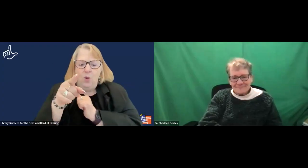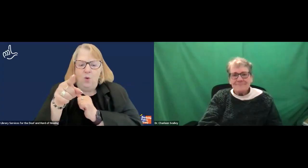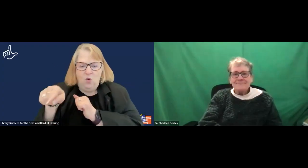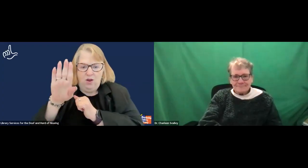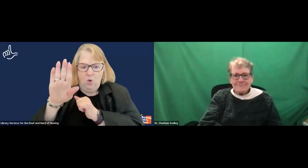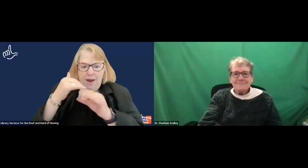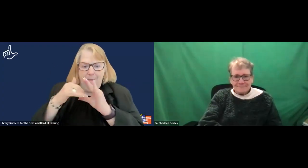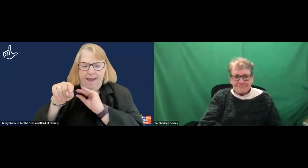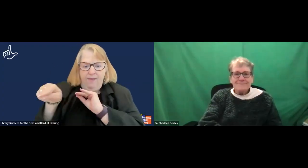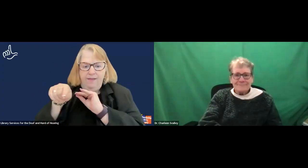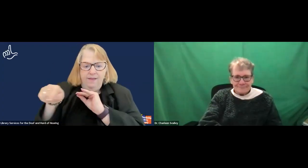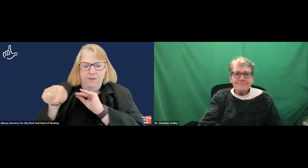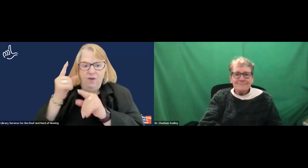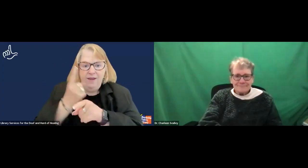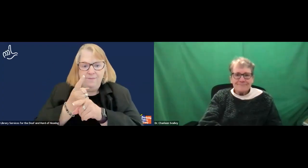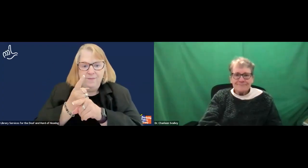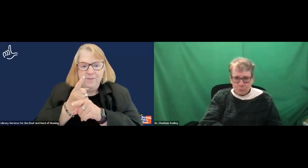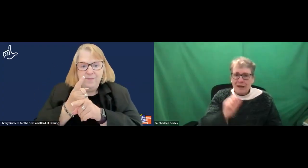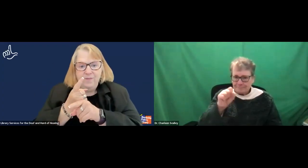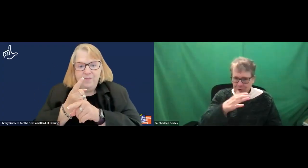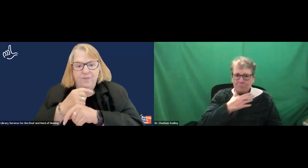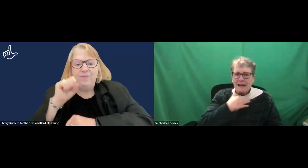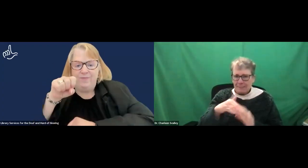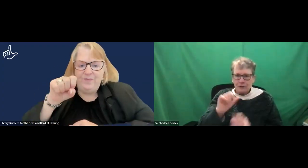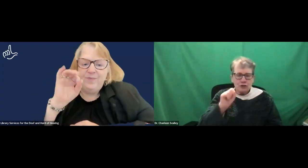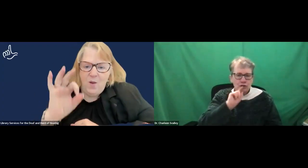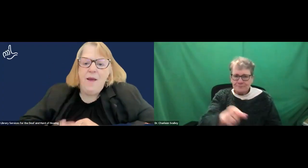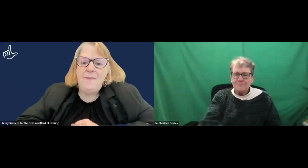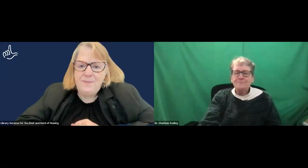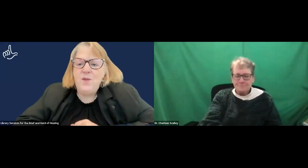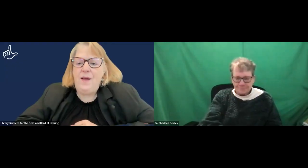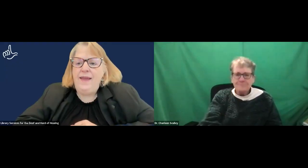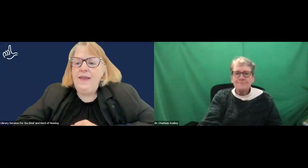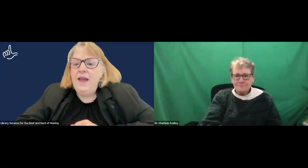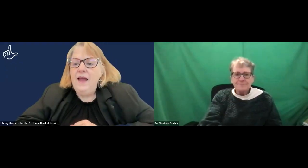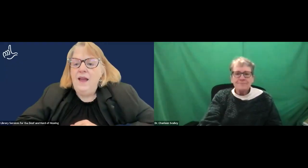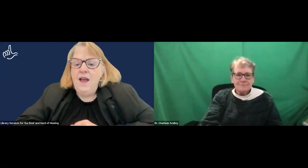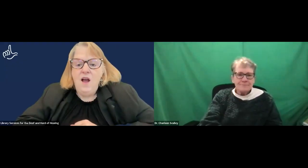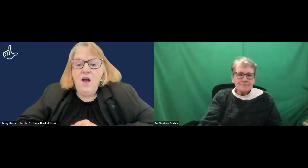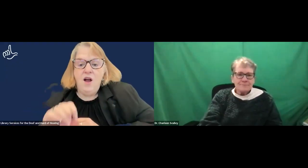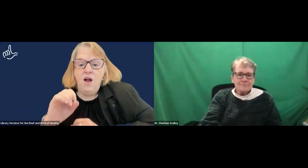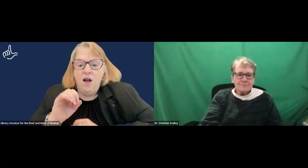[Interpreter for Brenda] And then they also ask, how do families connect with you? And they can use that email, right? [Interpreter for Dr. Charleen] Yep, they can absolutely use that, you know.